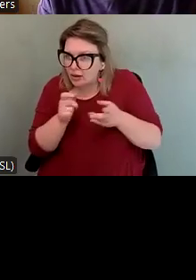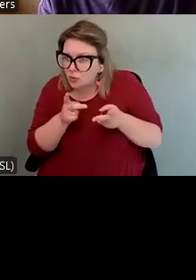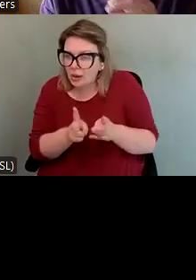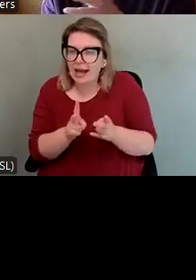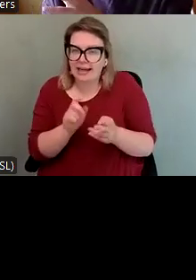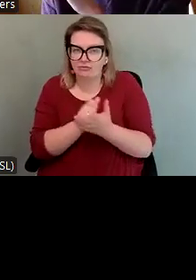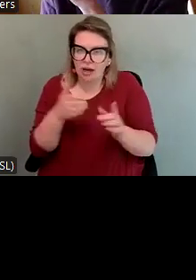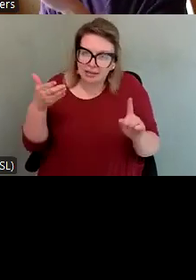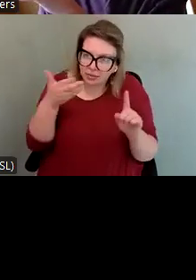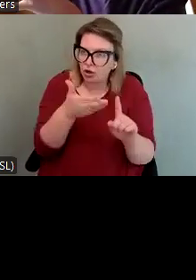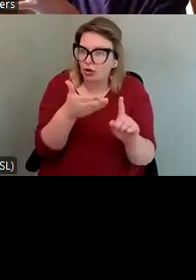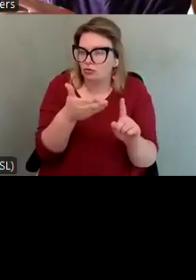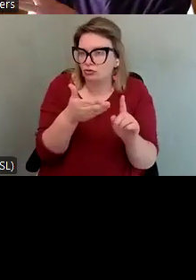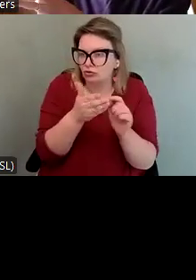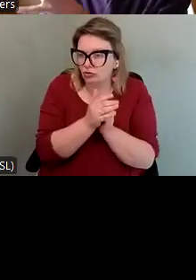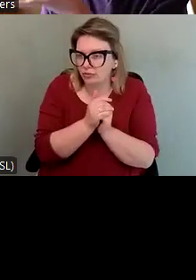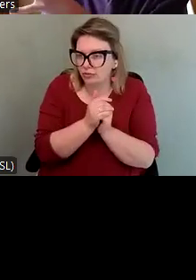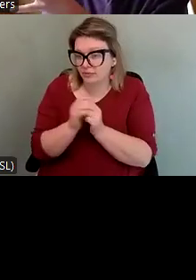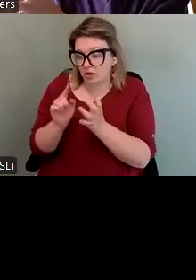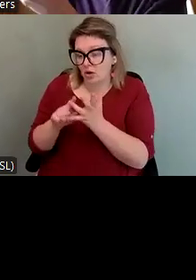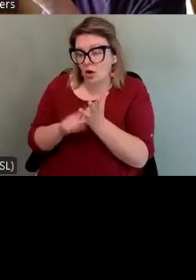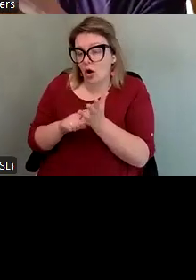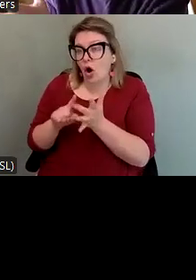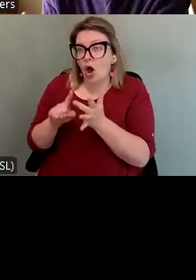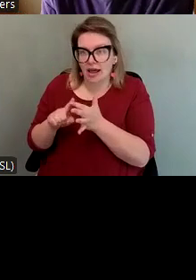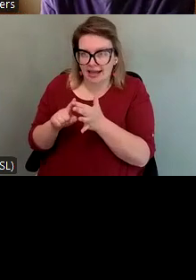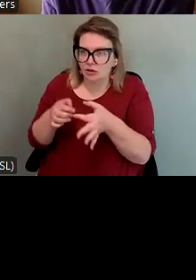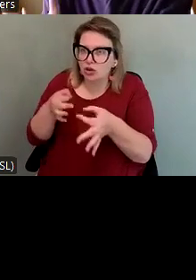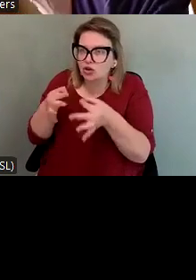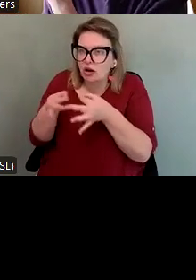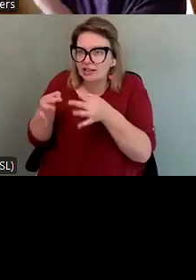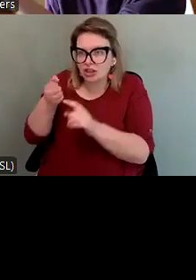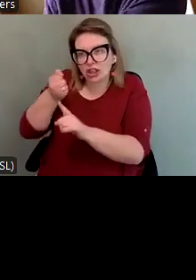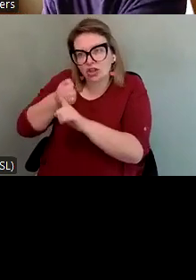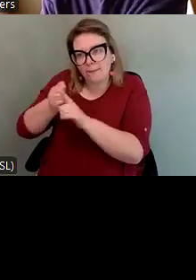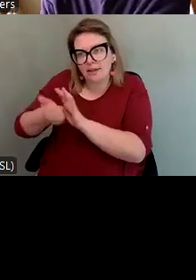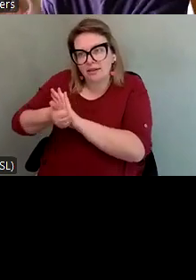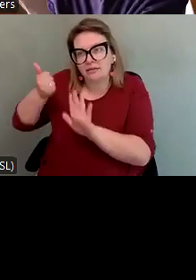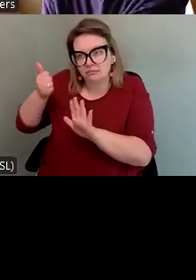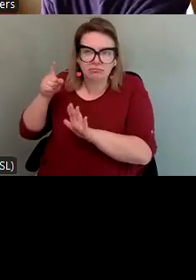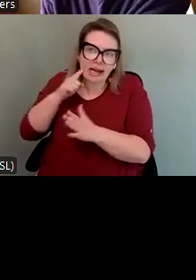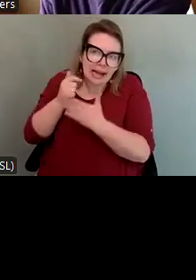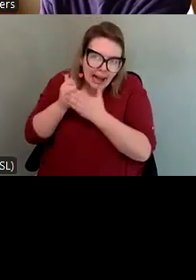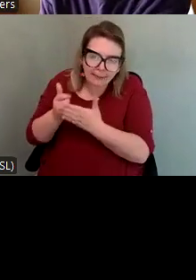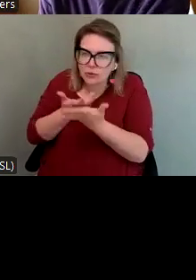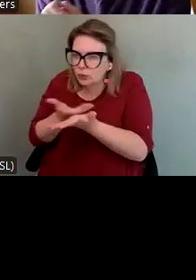We've got Ollie, who is our strategy tech champion, to talk you through what you're trying to achieve, where your audience might be.